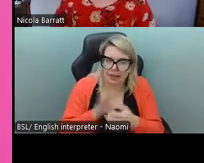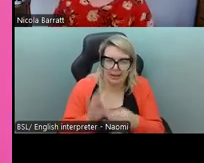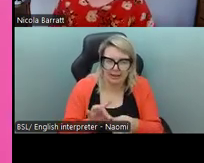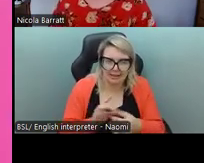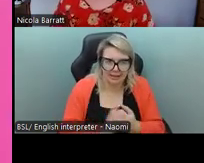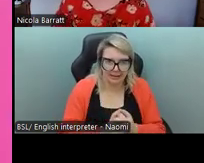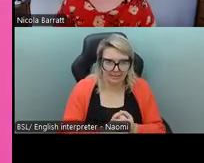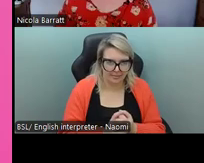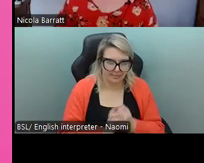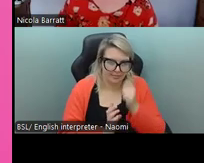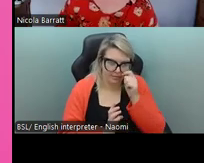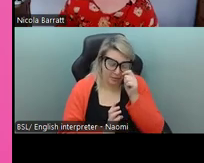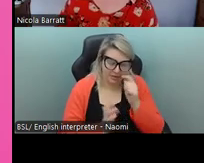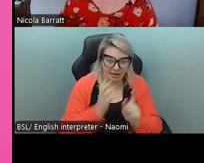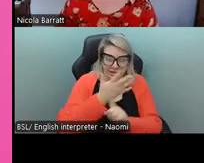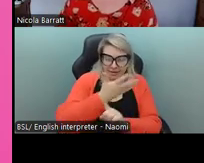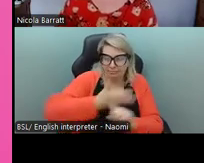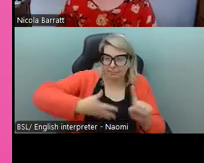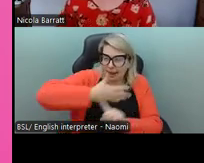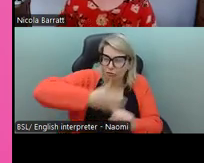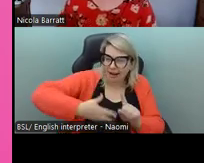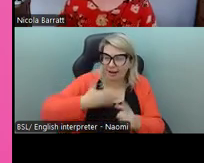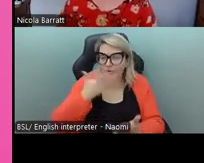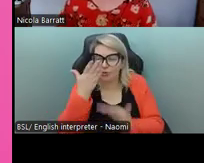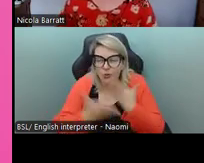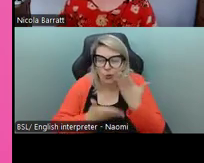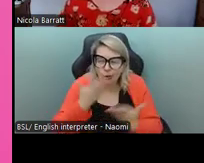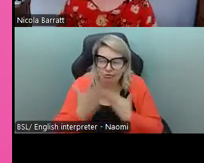Behind the scenes and storytelling works really nicely on here.